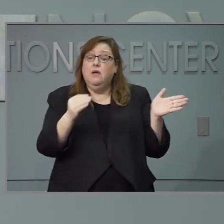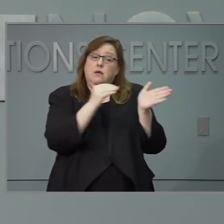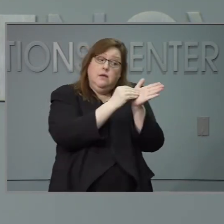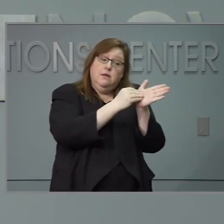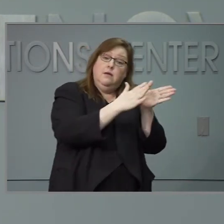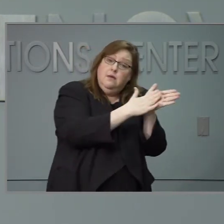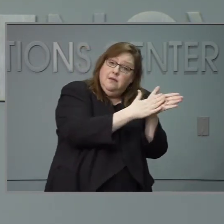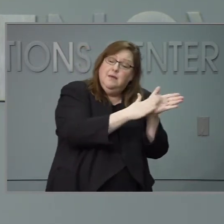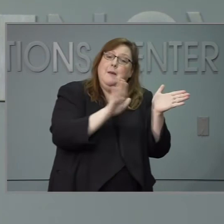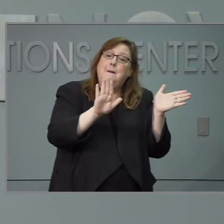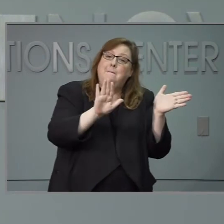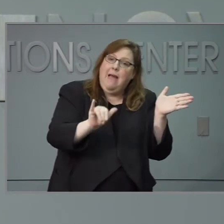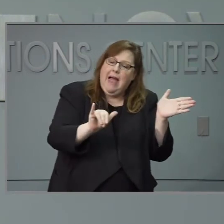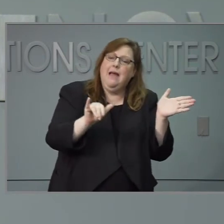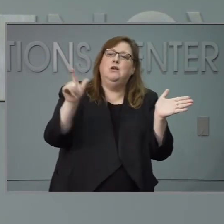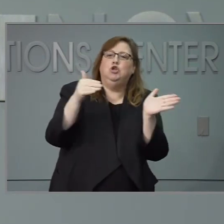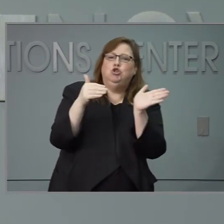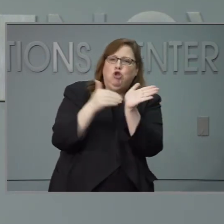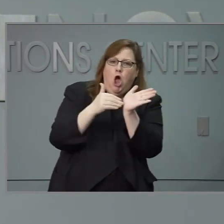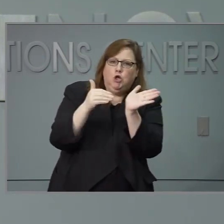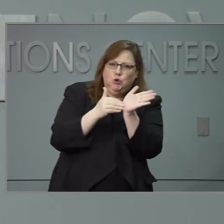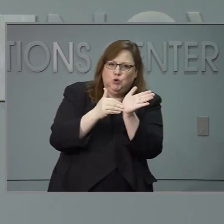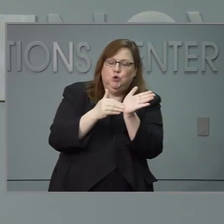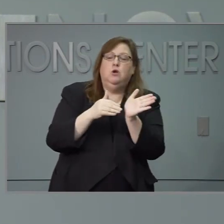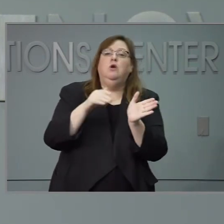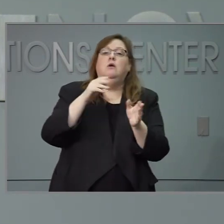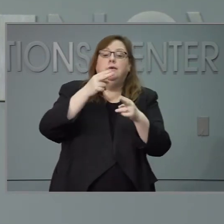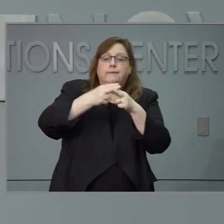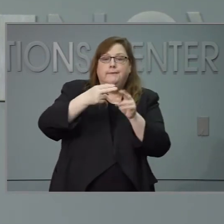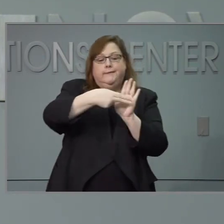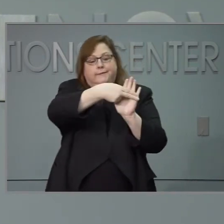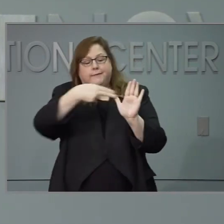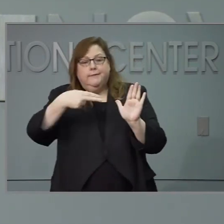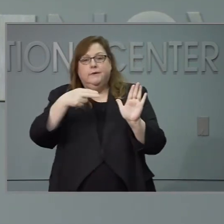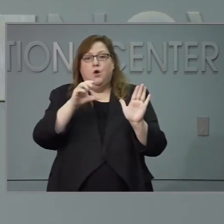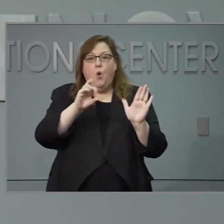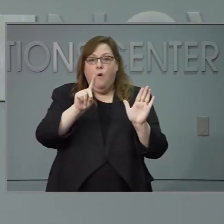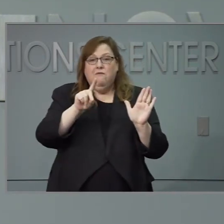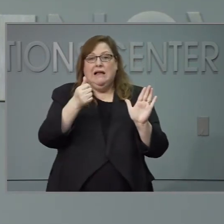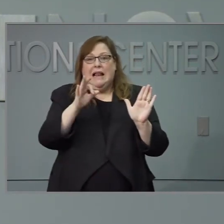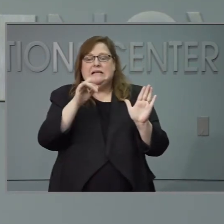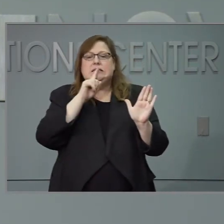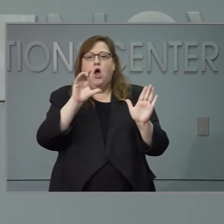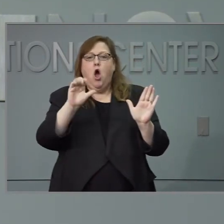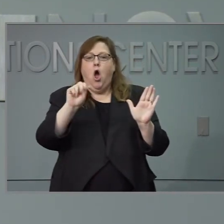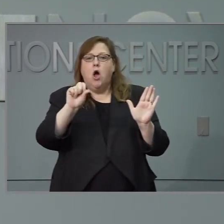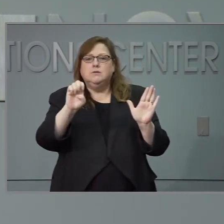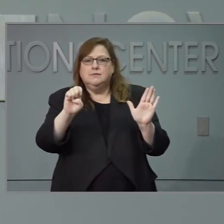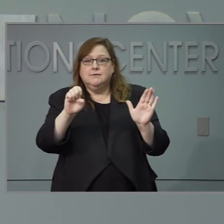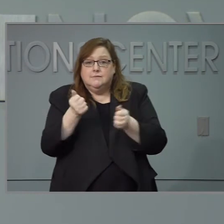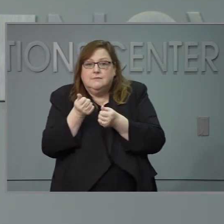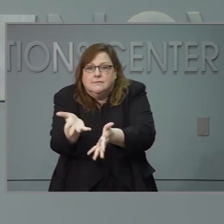RESTAURANTES, HACE COSAS, UNO VA A GEORGIA Y ESTÁ ABIERTO, ESTÁN